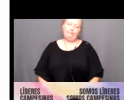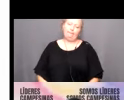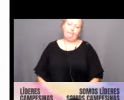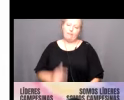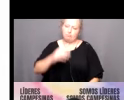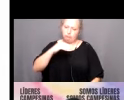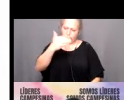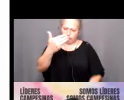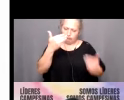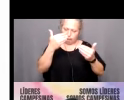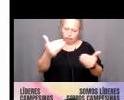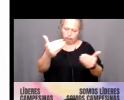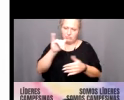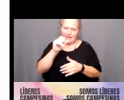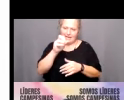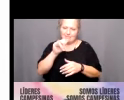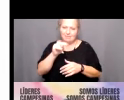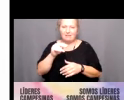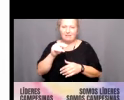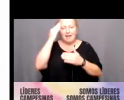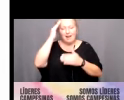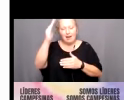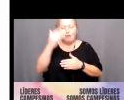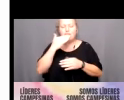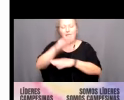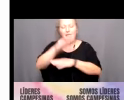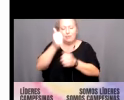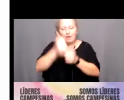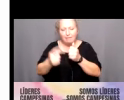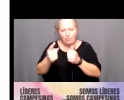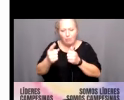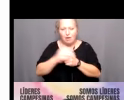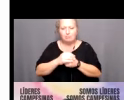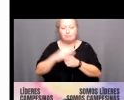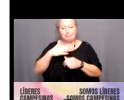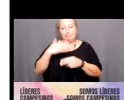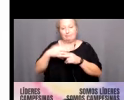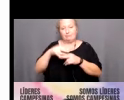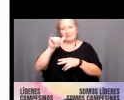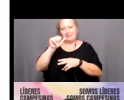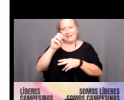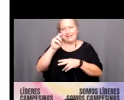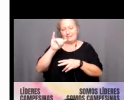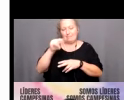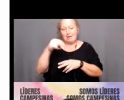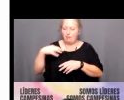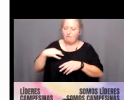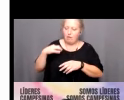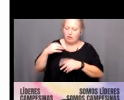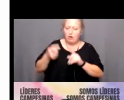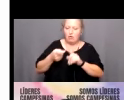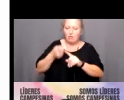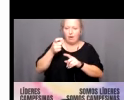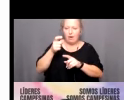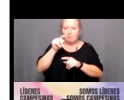Yazmin through interpreter]: Hello, good afternoon everyone. I'm a volunteer with Lideres Campesinas and part